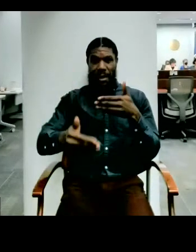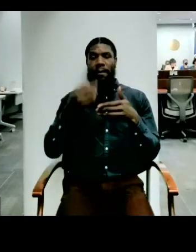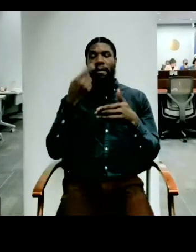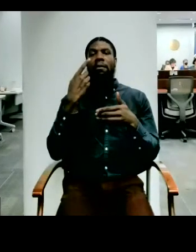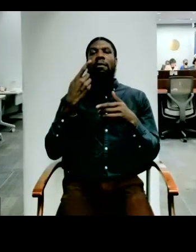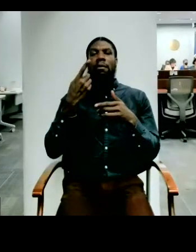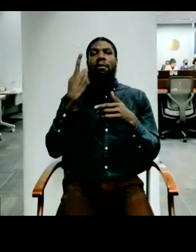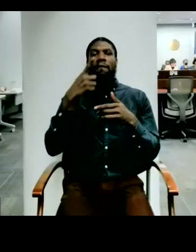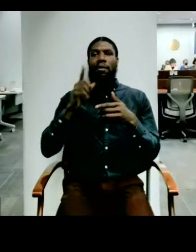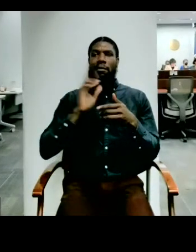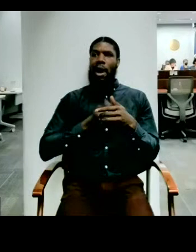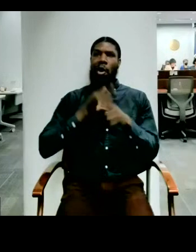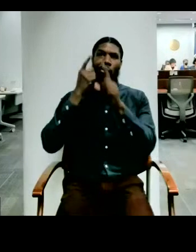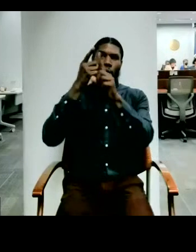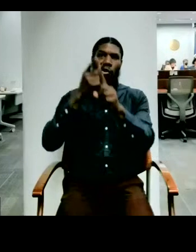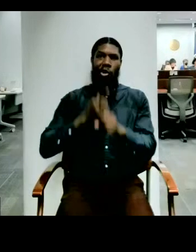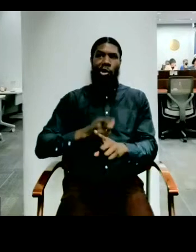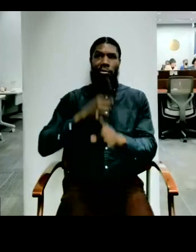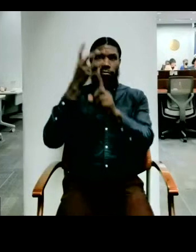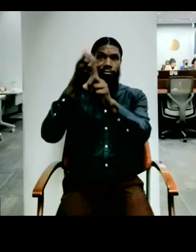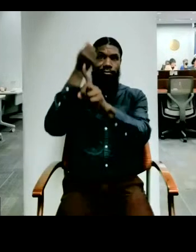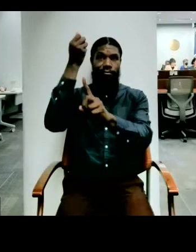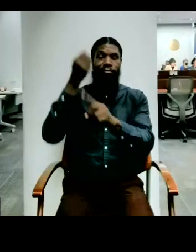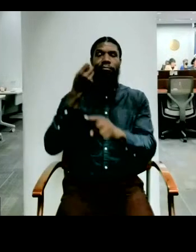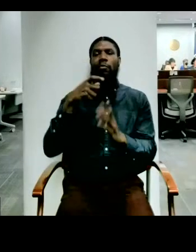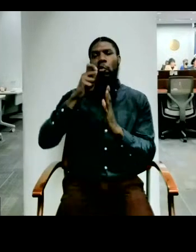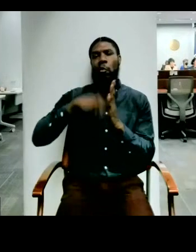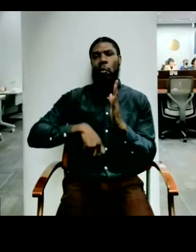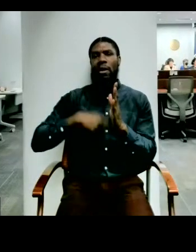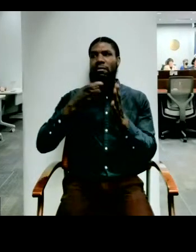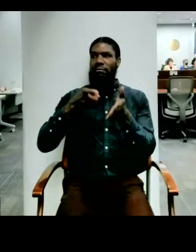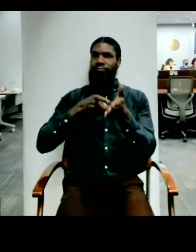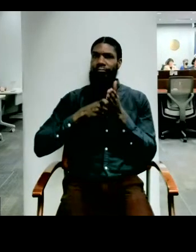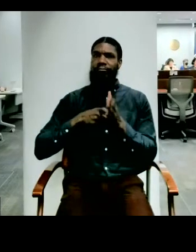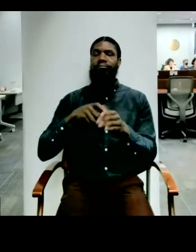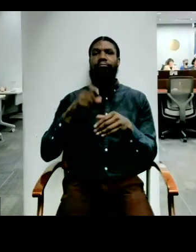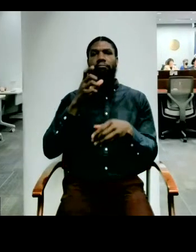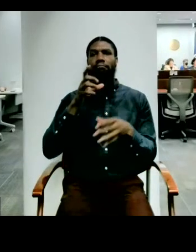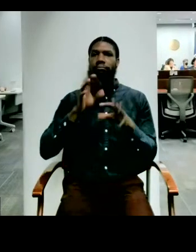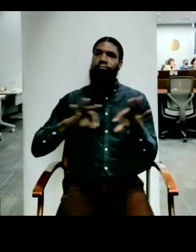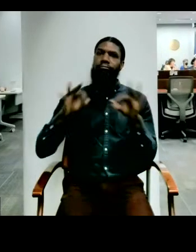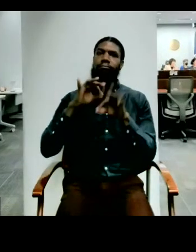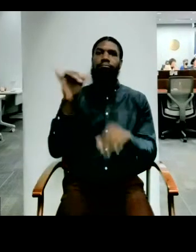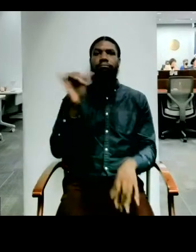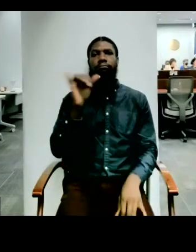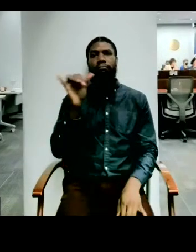Written input is also critical, before voting to approve a final new strategic enforcement plan it